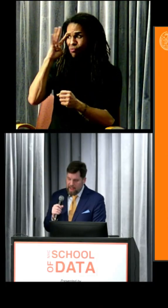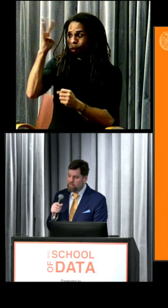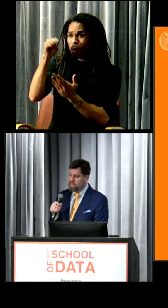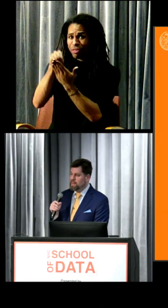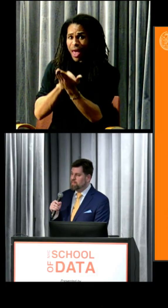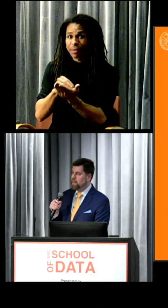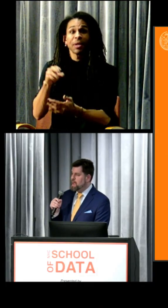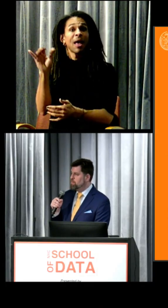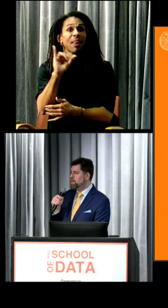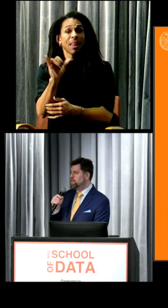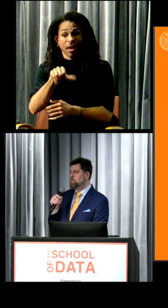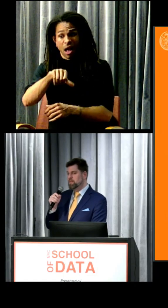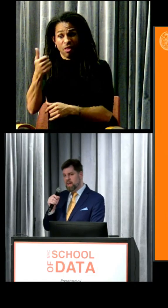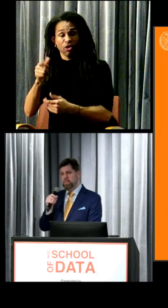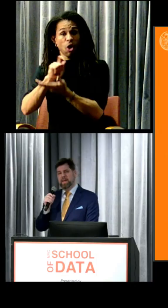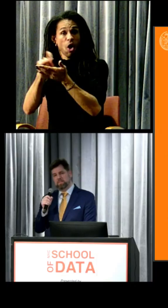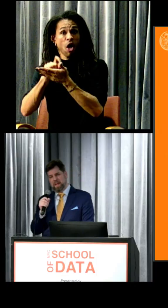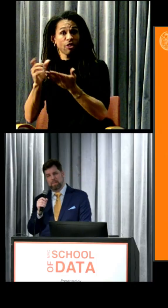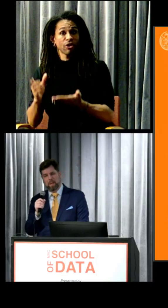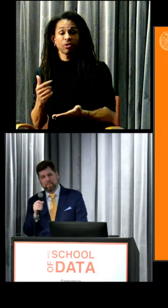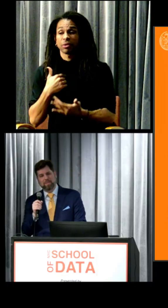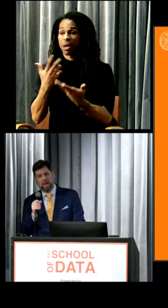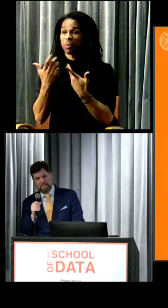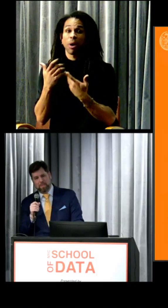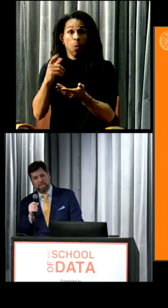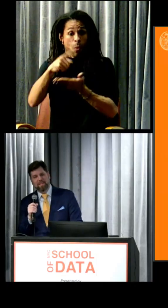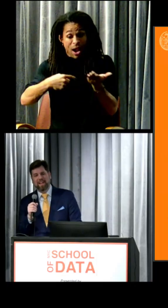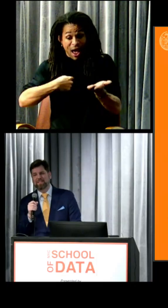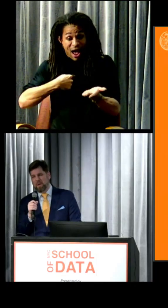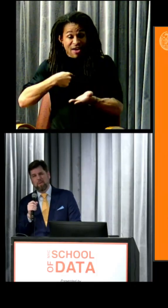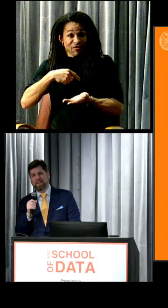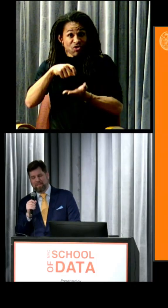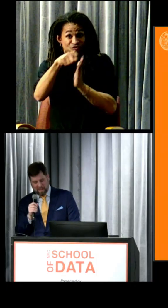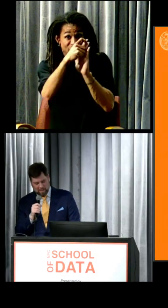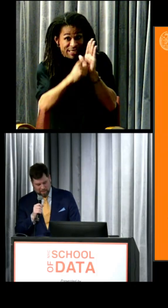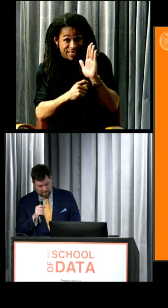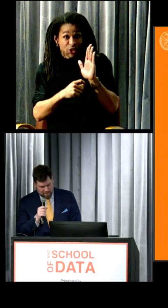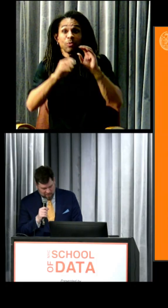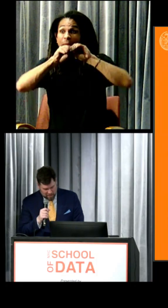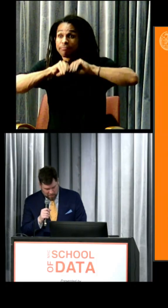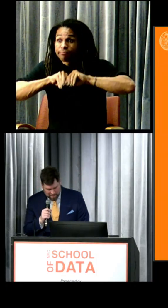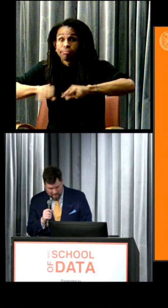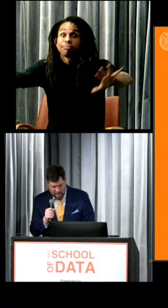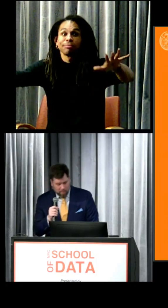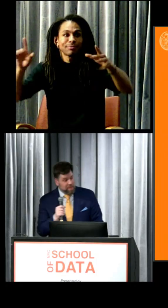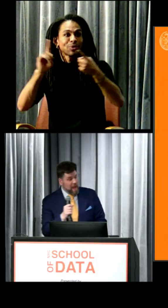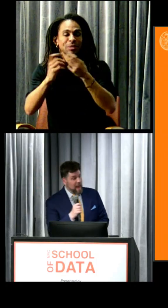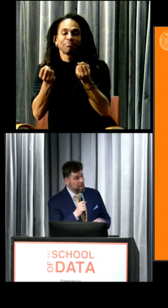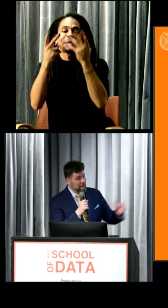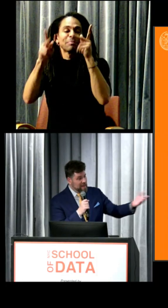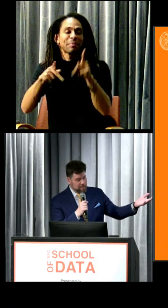It is custom blocks embedded with one-wire circuits and software that detect their presence on bases.